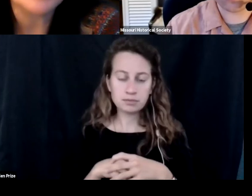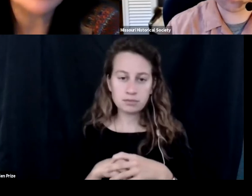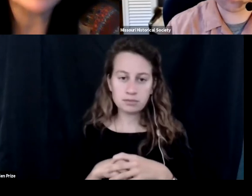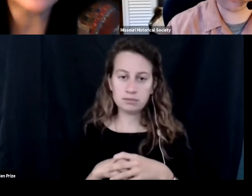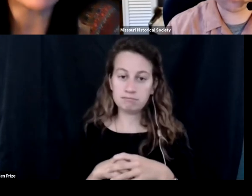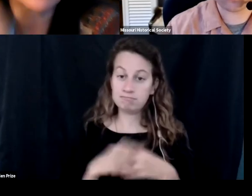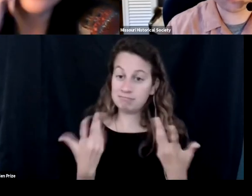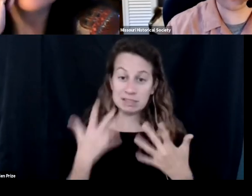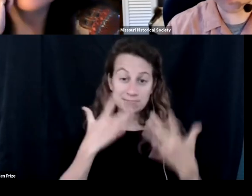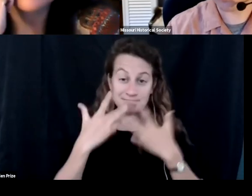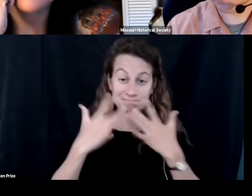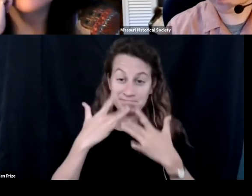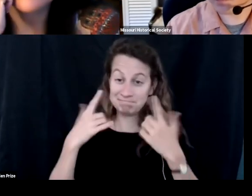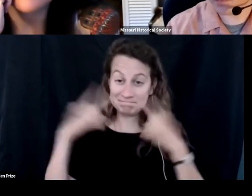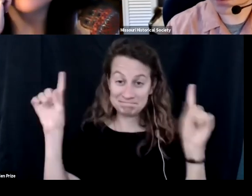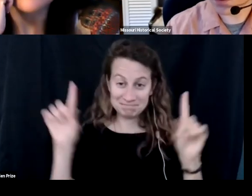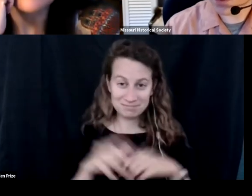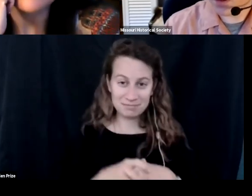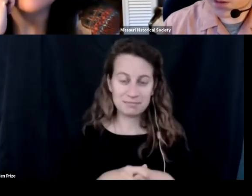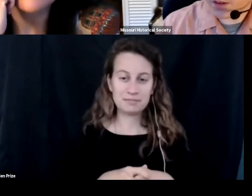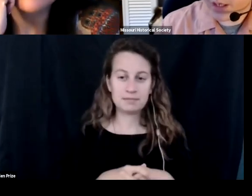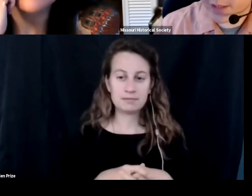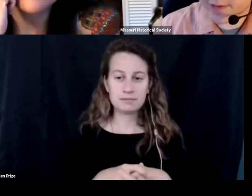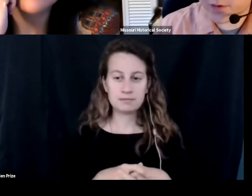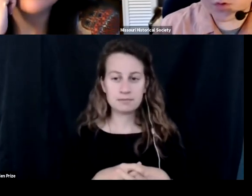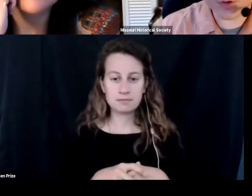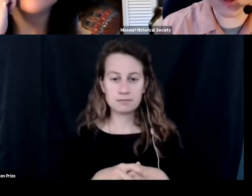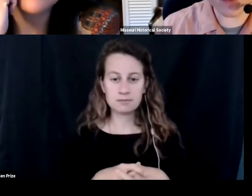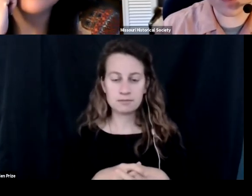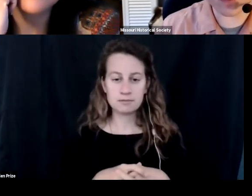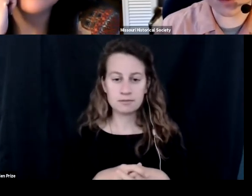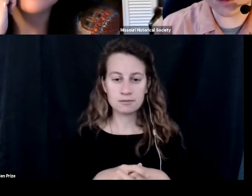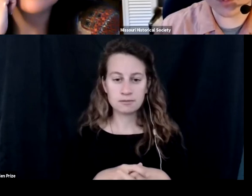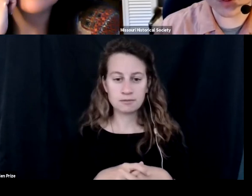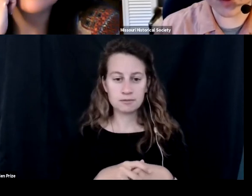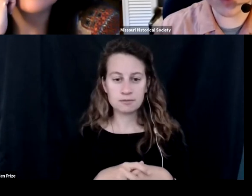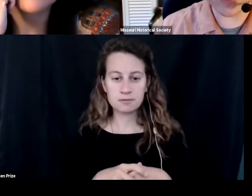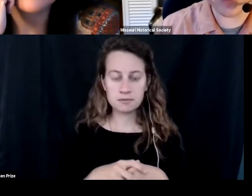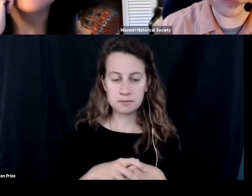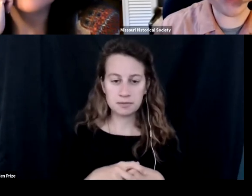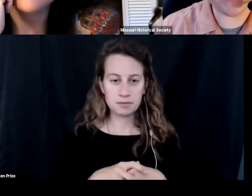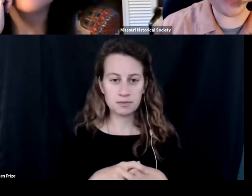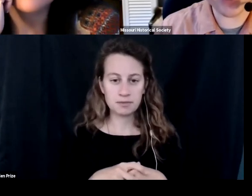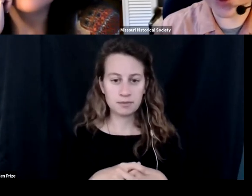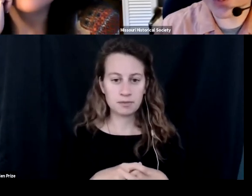didn't mention this in the presentation. But I think a lot of Japanese Americans feel a sense of maybe a little bit of